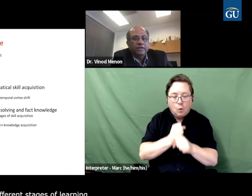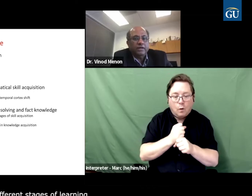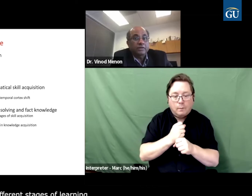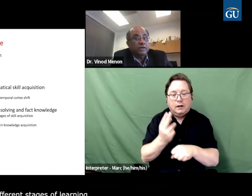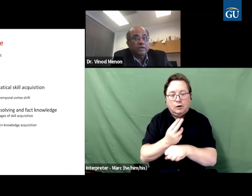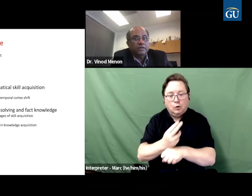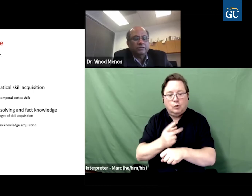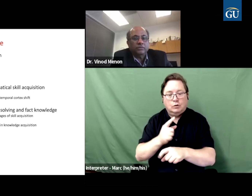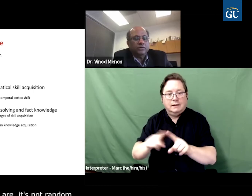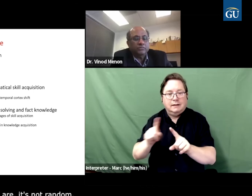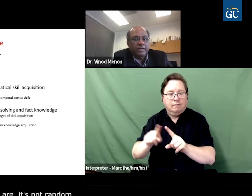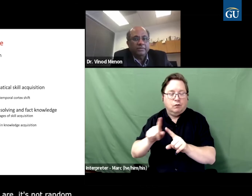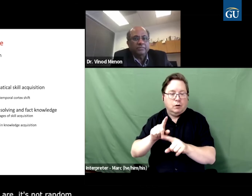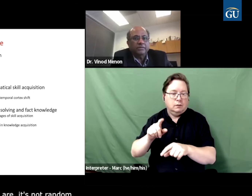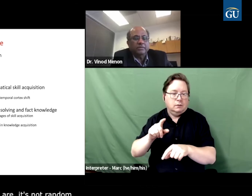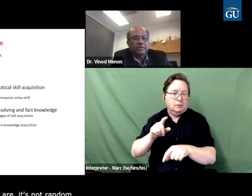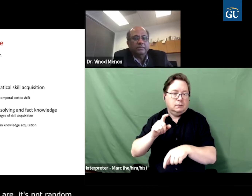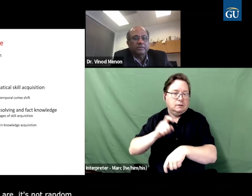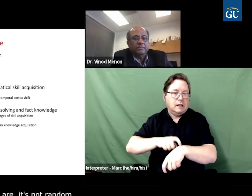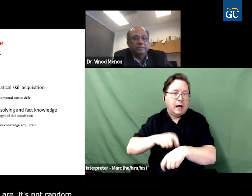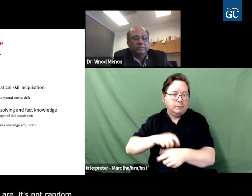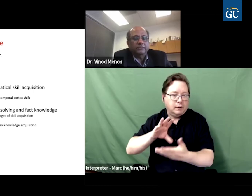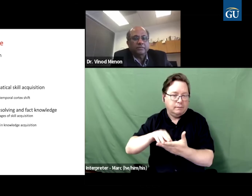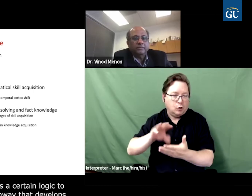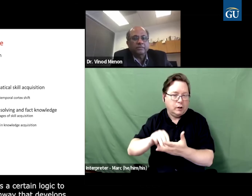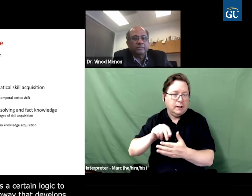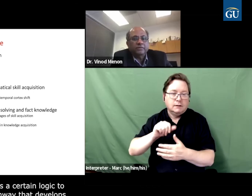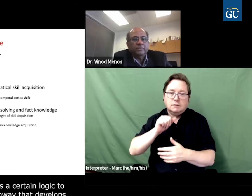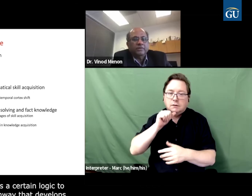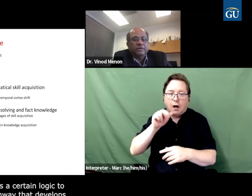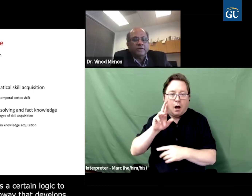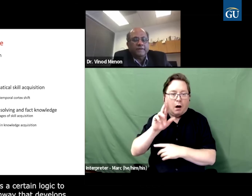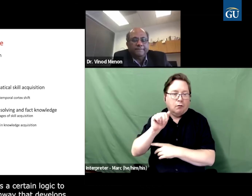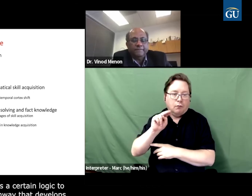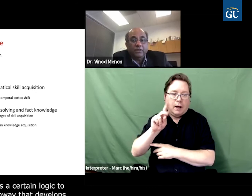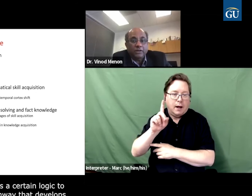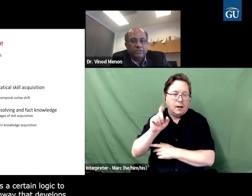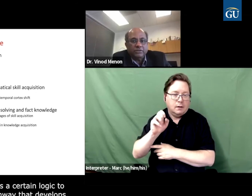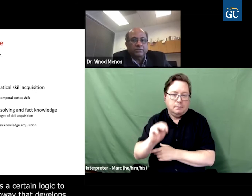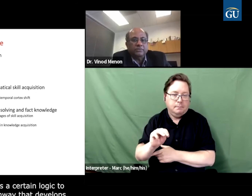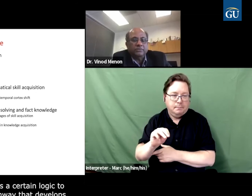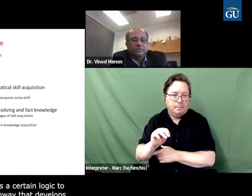learning and there are it's not random there is a